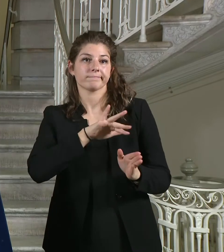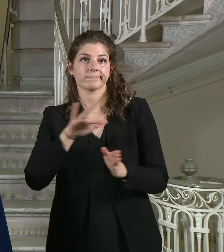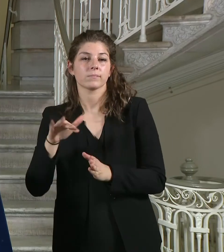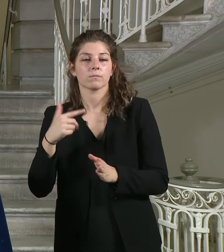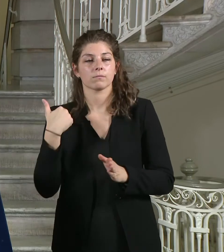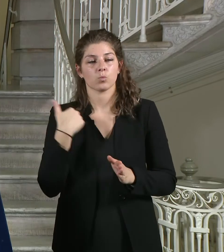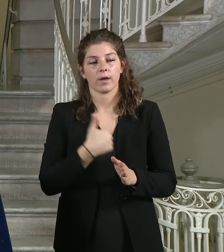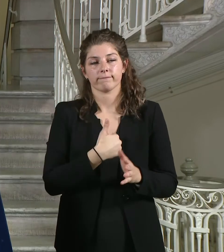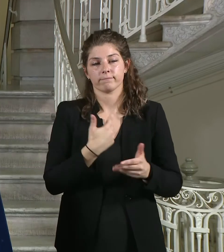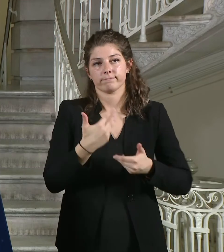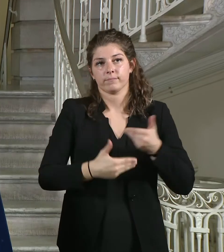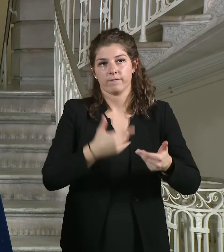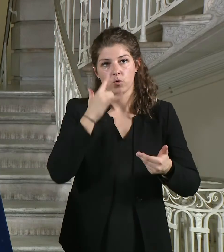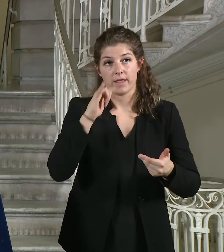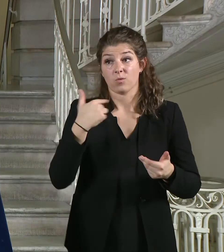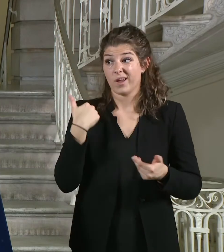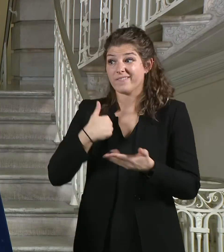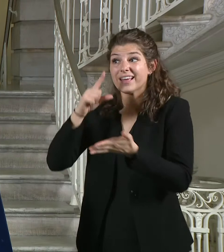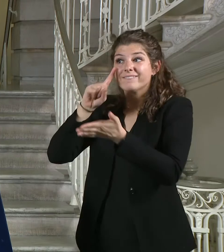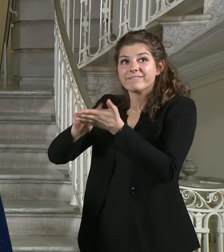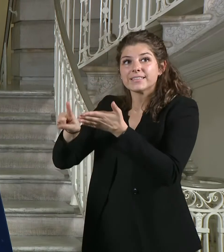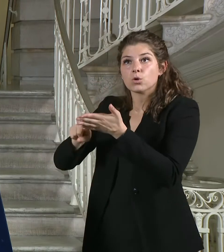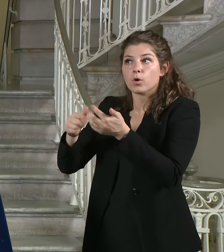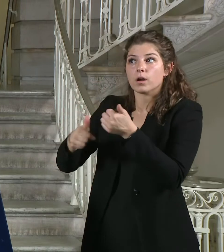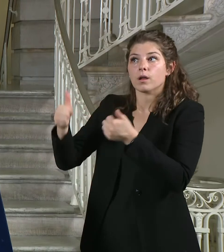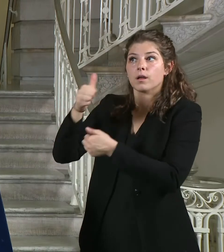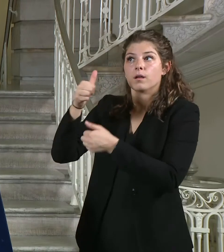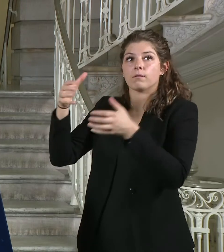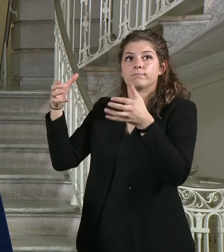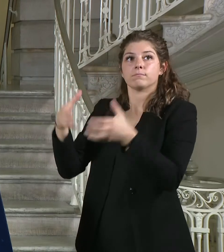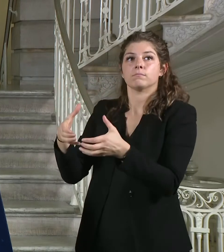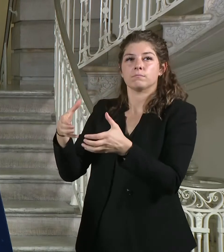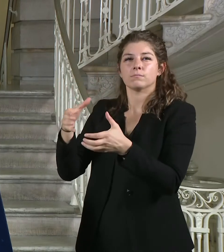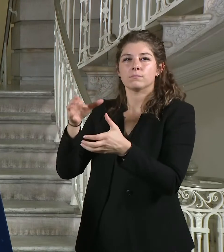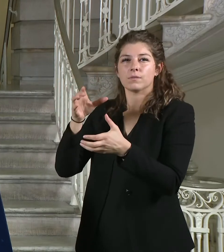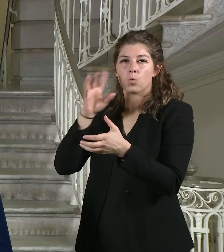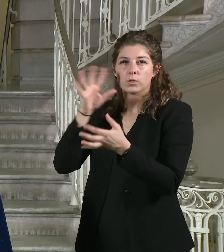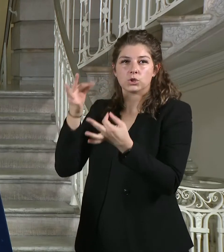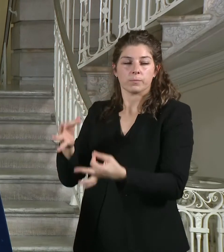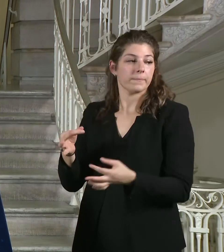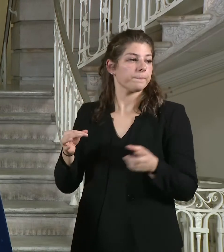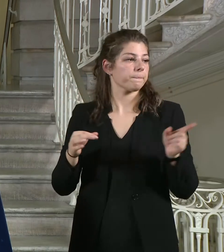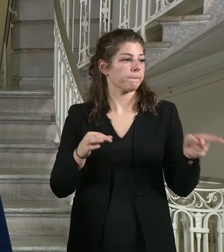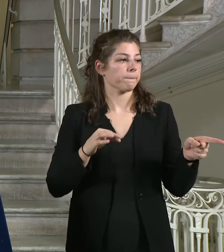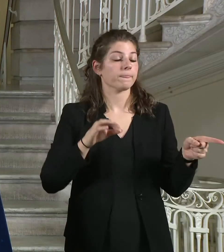FOR OFFICE ARE